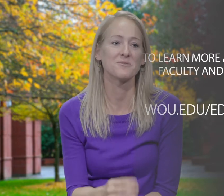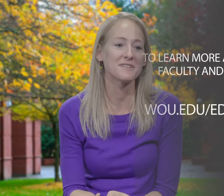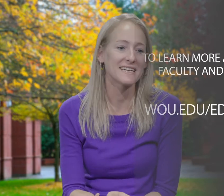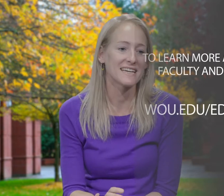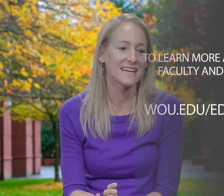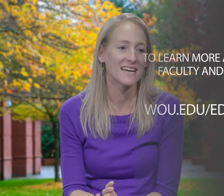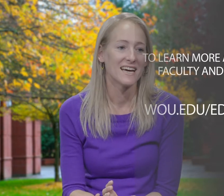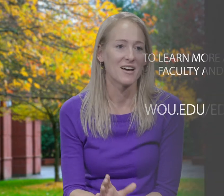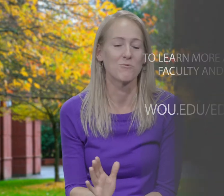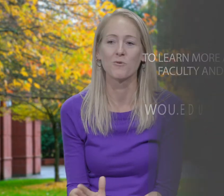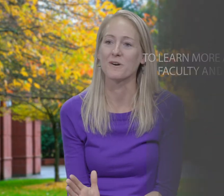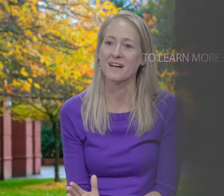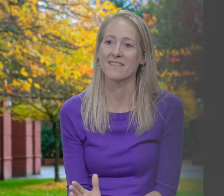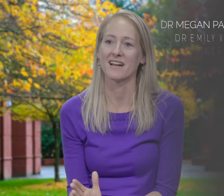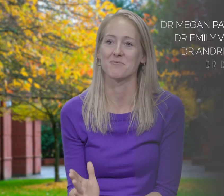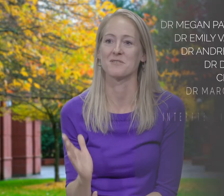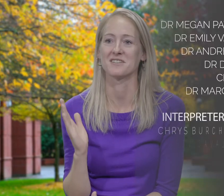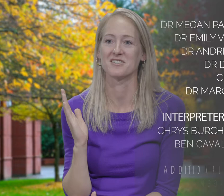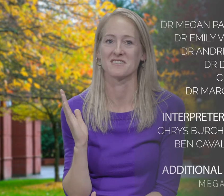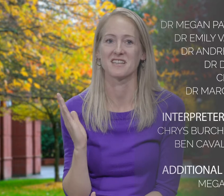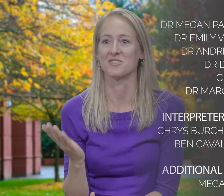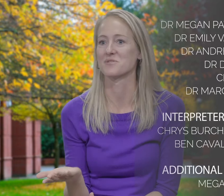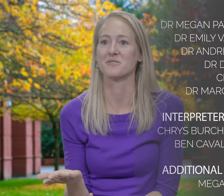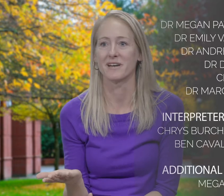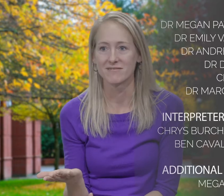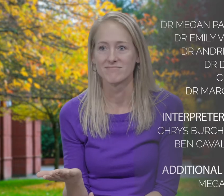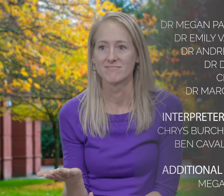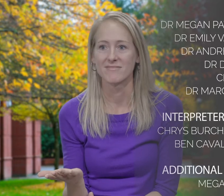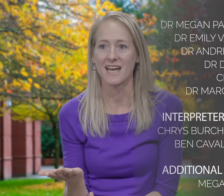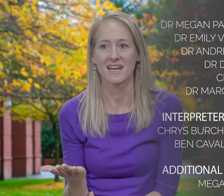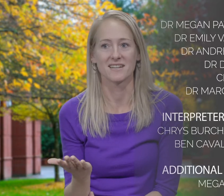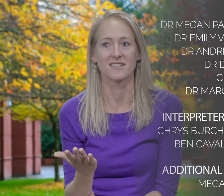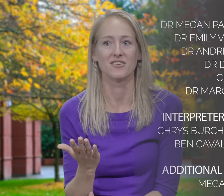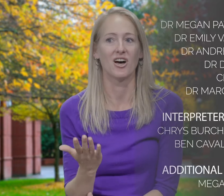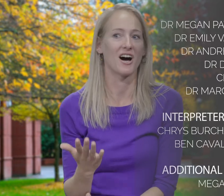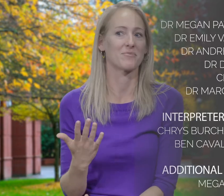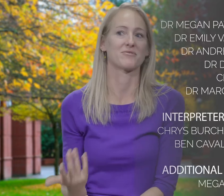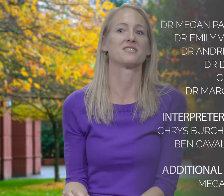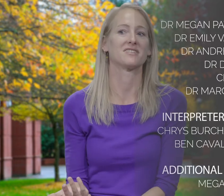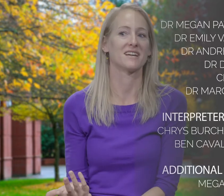going to just get used to it and not appreciate the beauty of this campus,